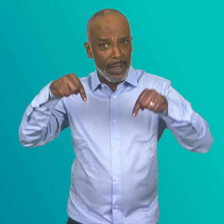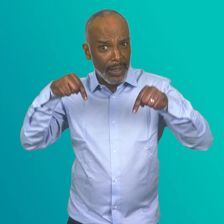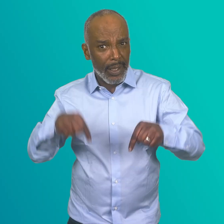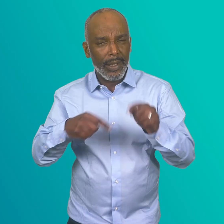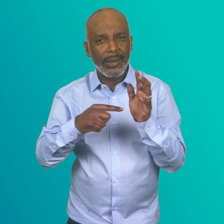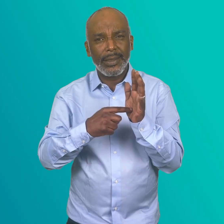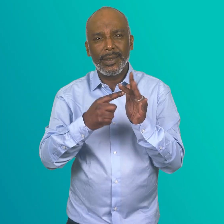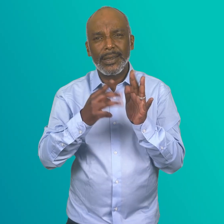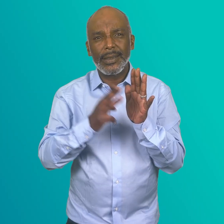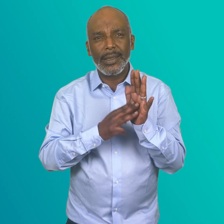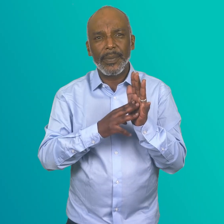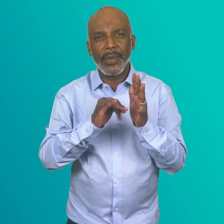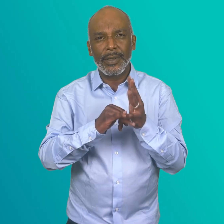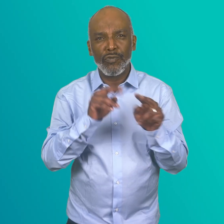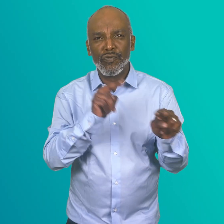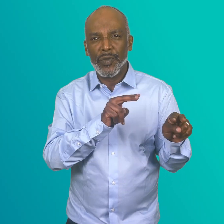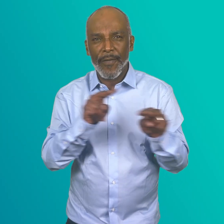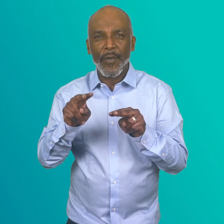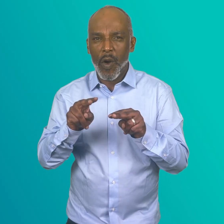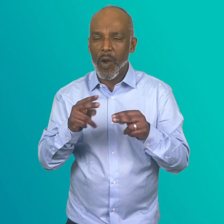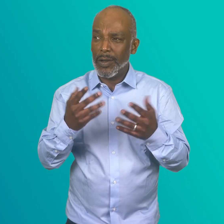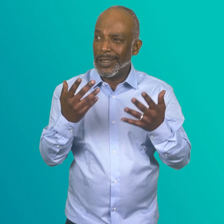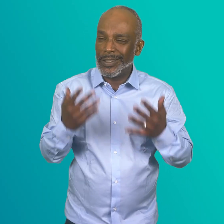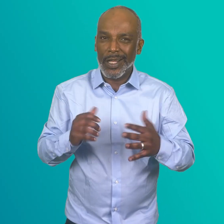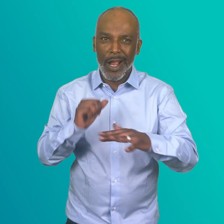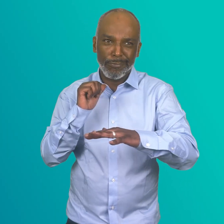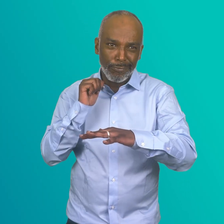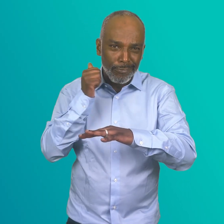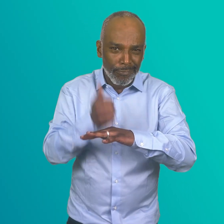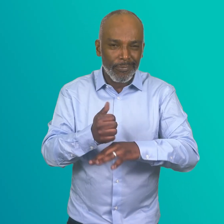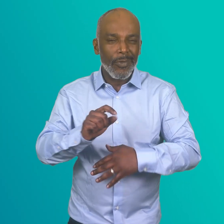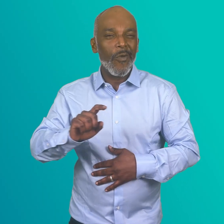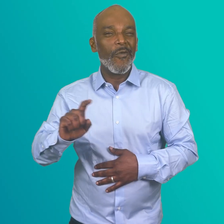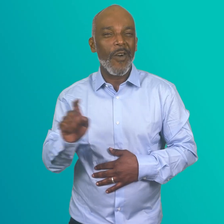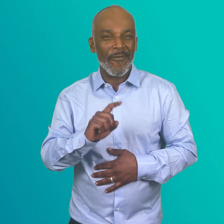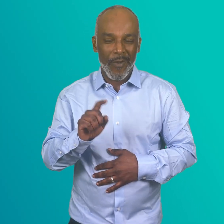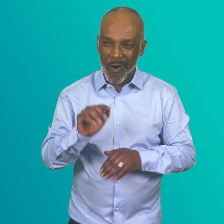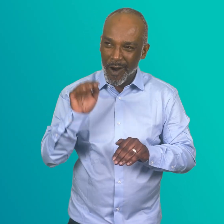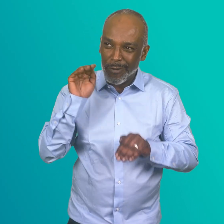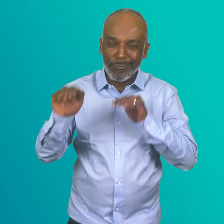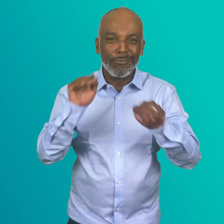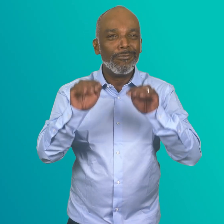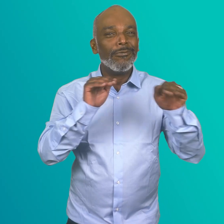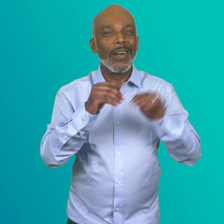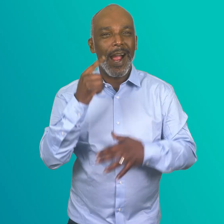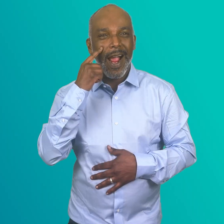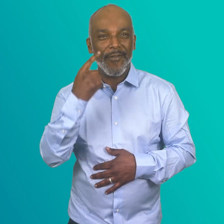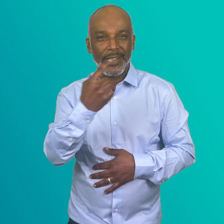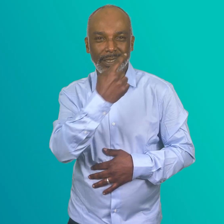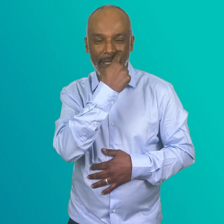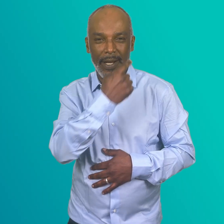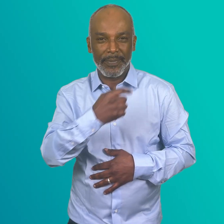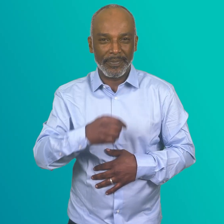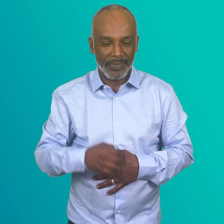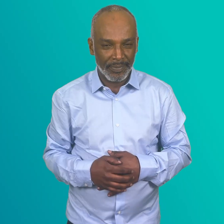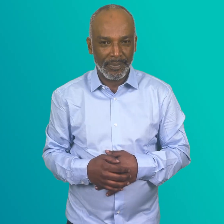that the Timms Review is today launching a Call for Evidence.